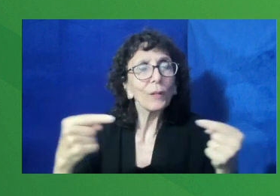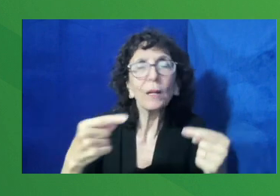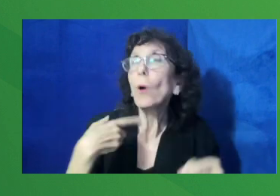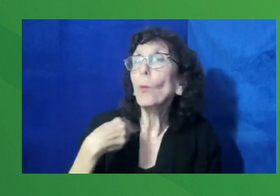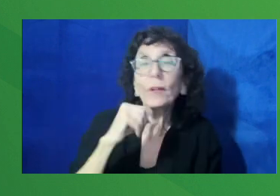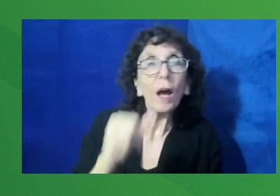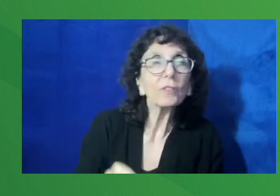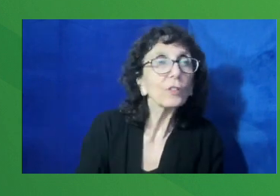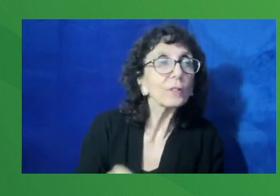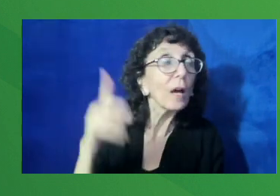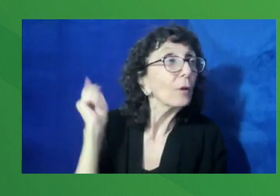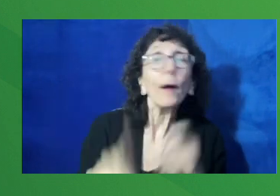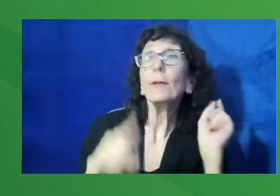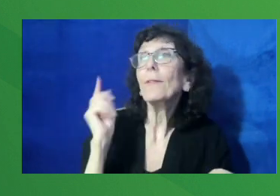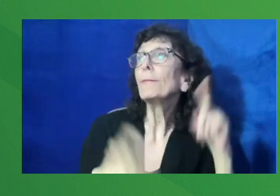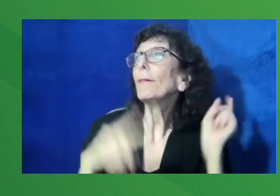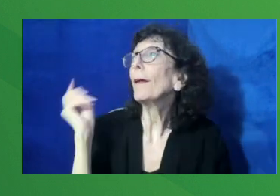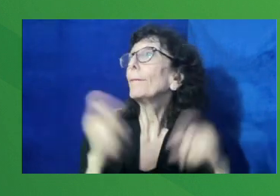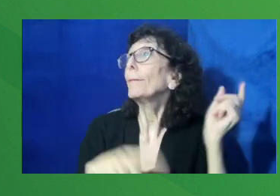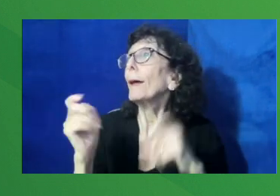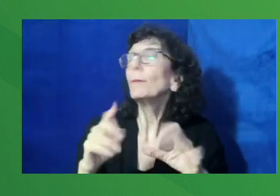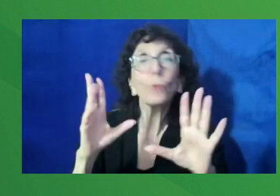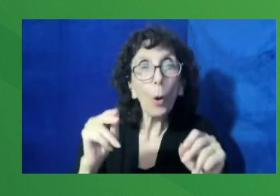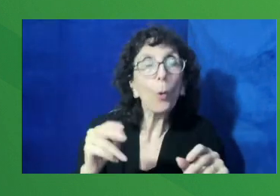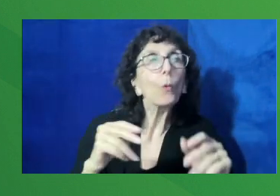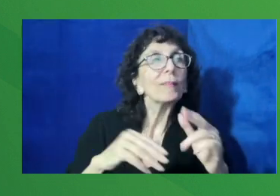fire questions at each other. This is something that we've been building up to for a long time.